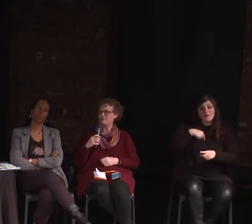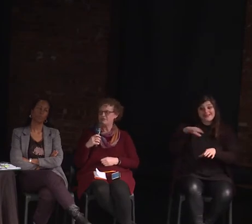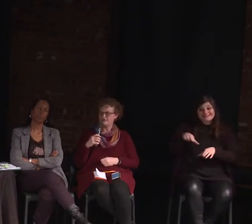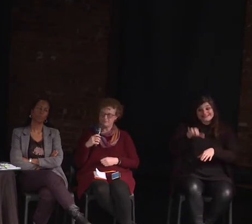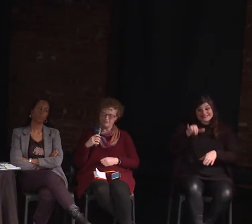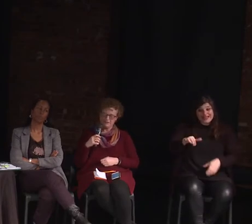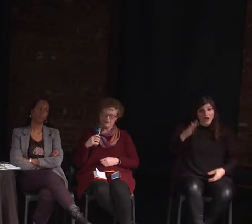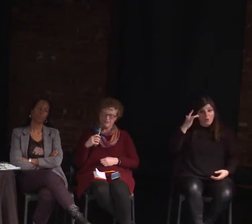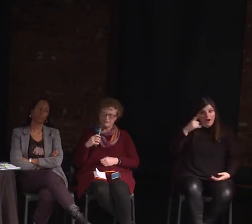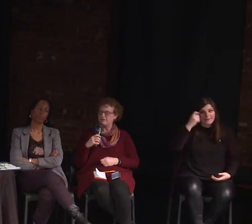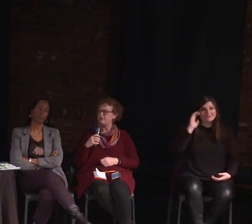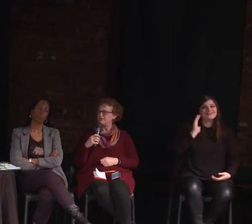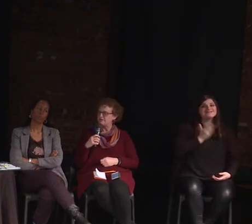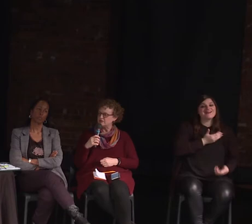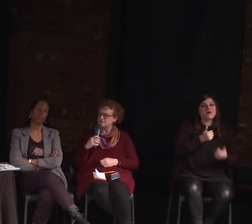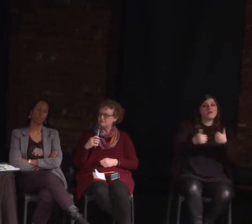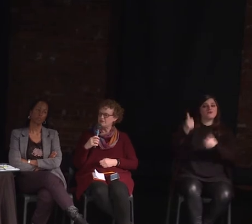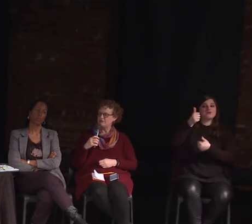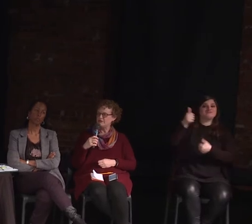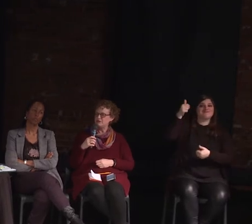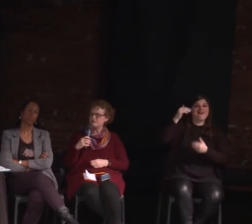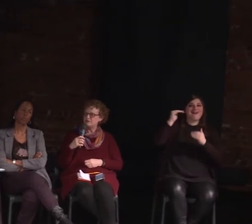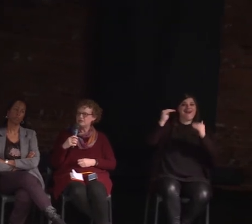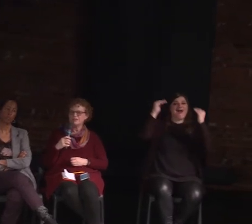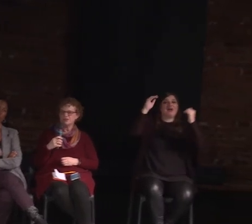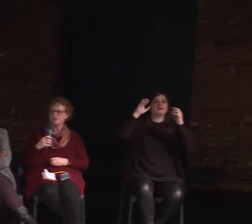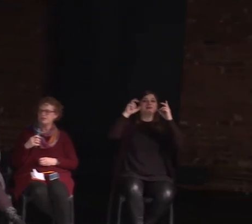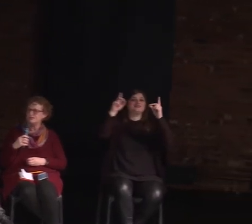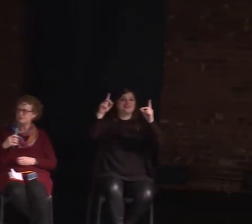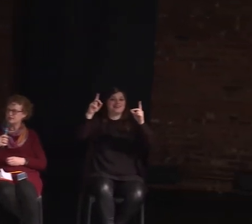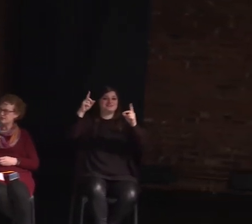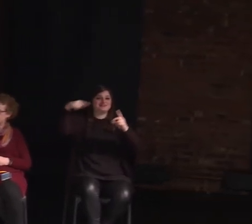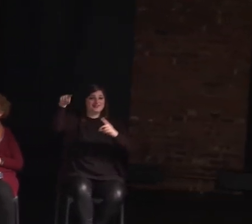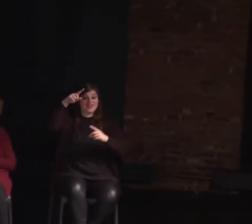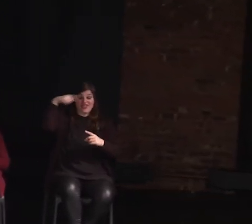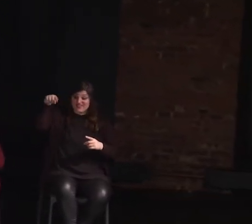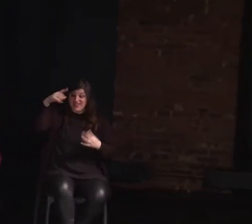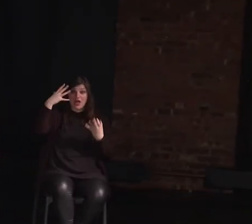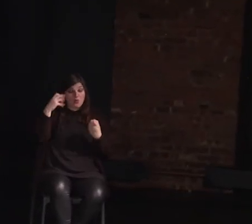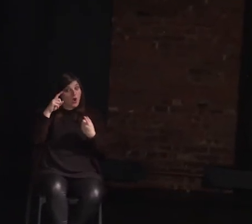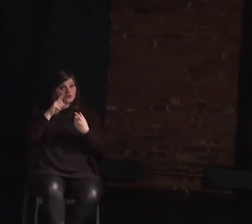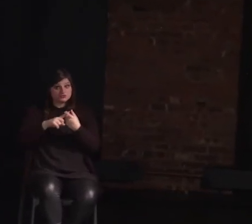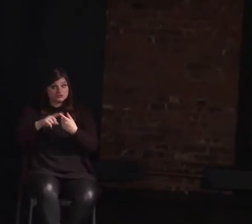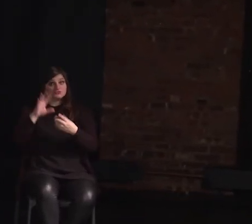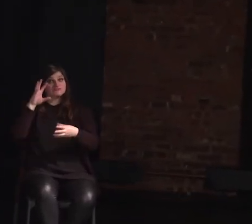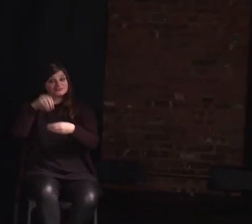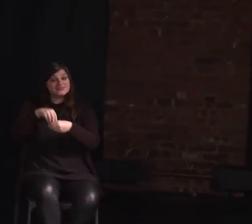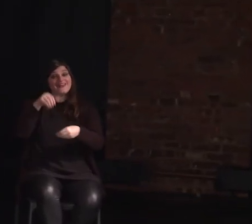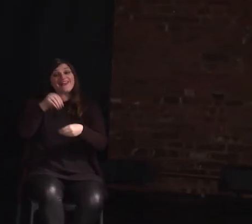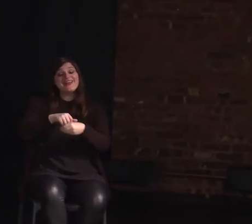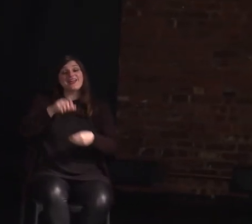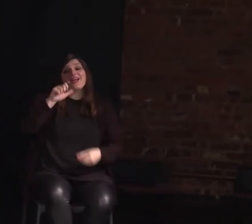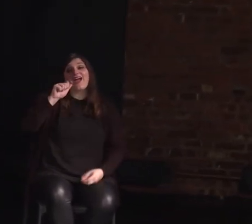are very deep in curriculum development. We made a grant to the Keshet Dance Organization in Albuquerque, New Mexico, which has been